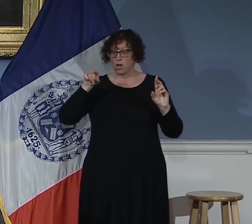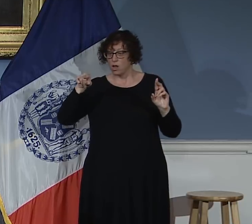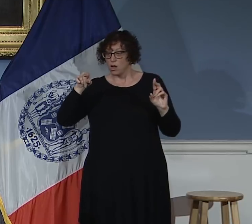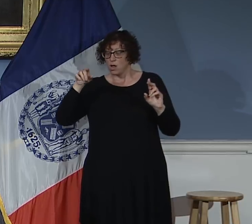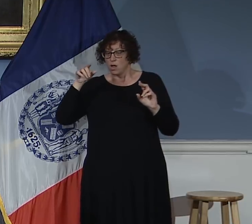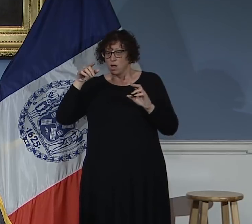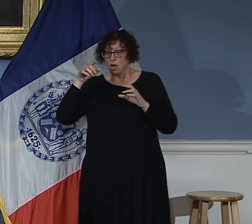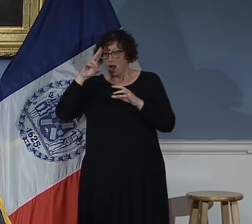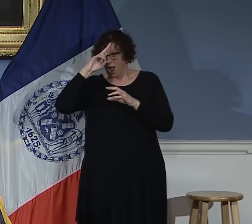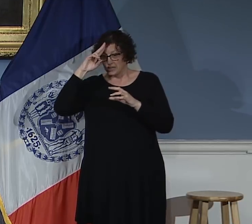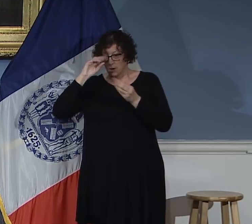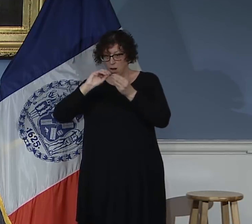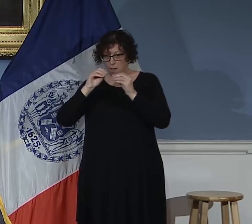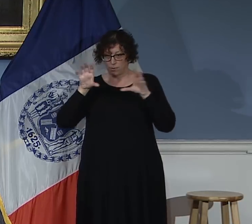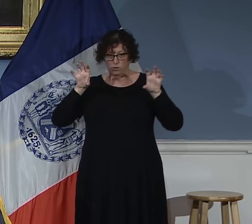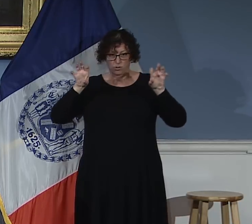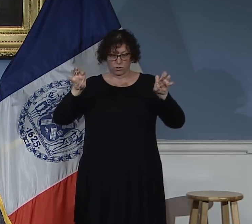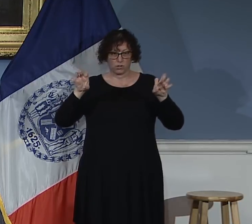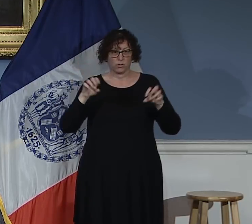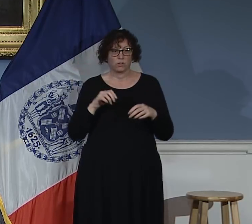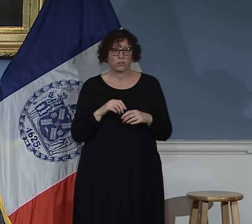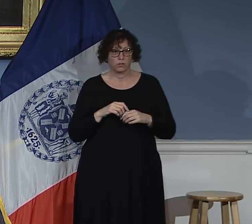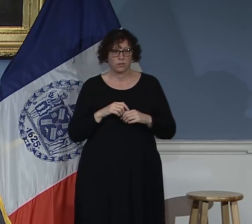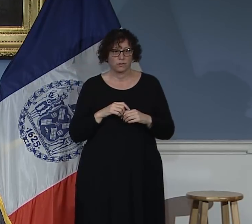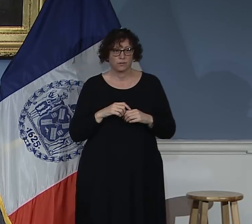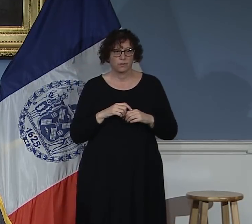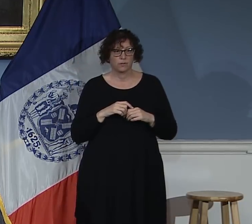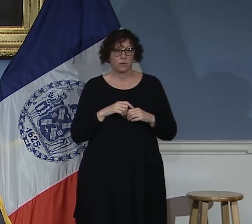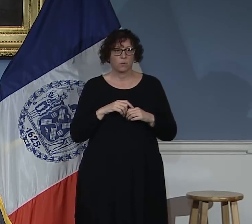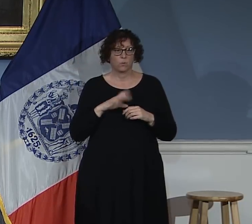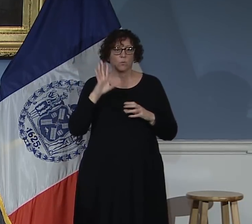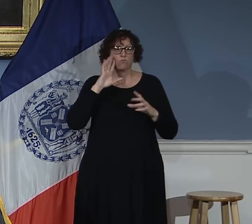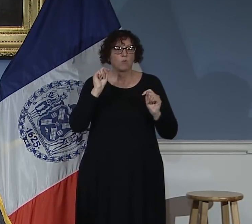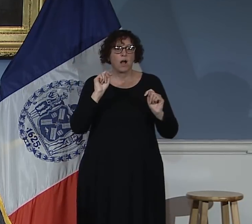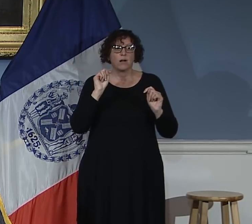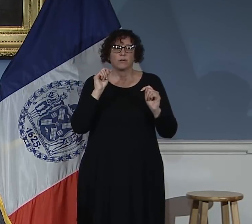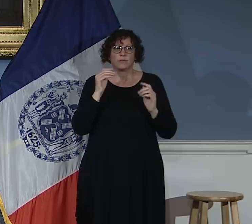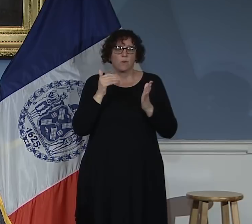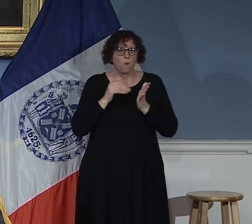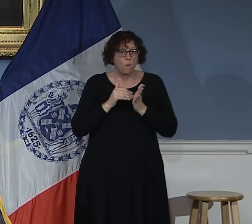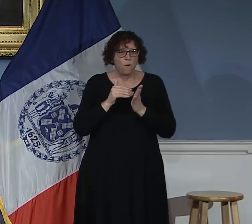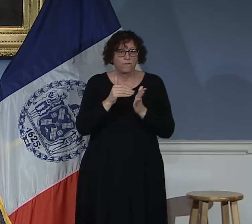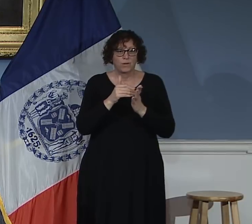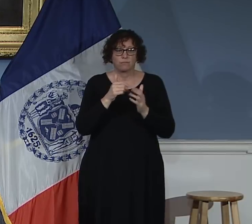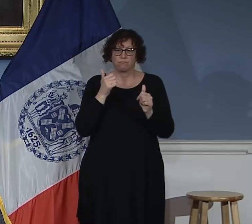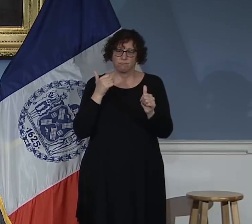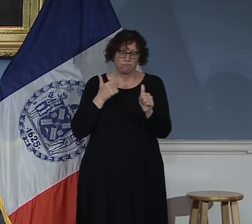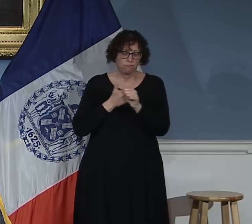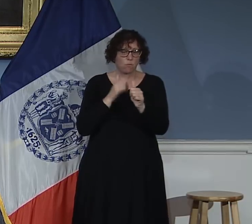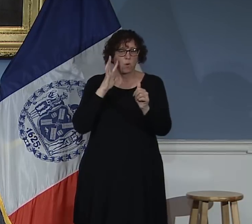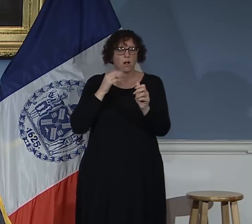SO 554 HOSPITALIZATIONS OFWH ICH 196RE WE IN THE ICU.